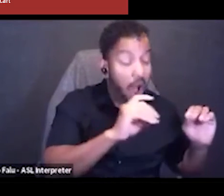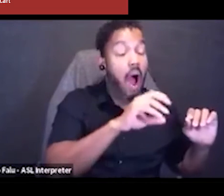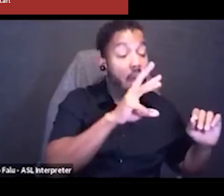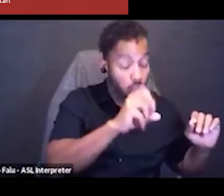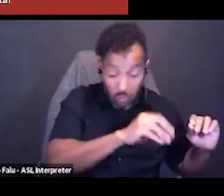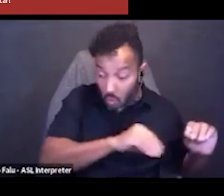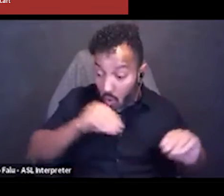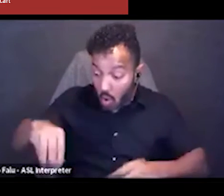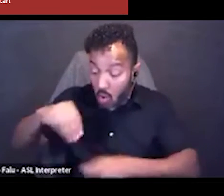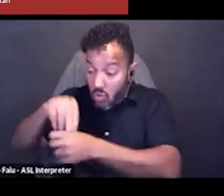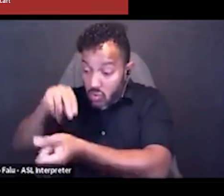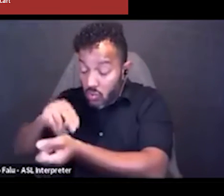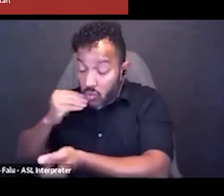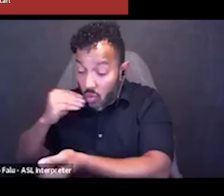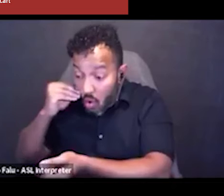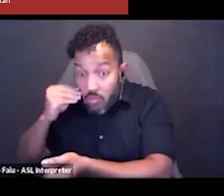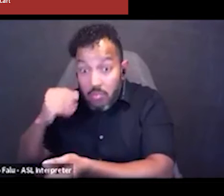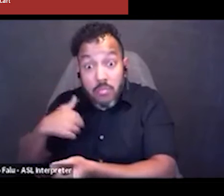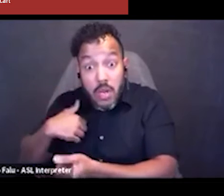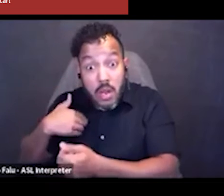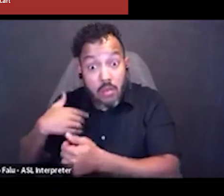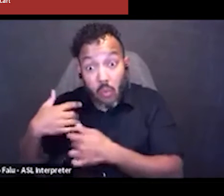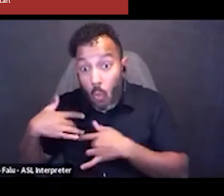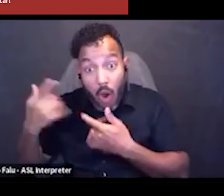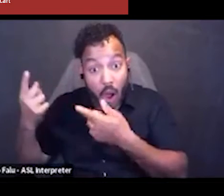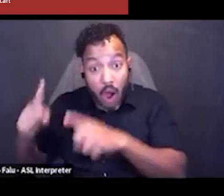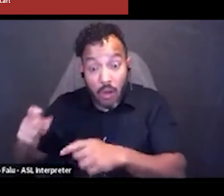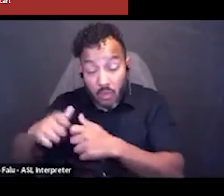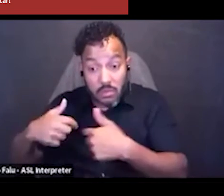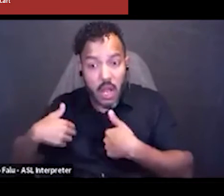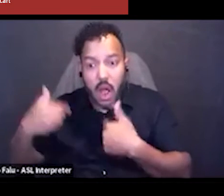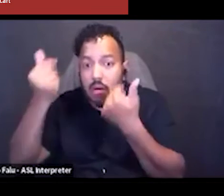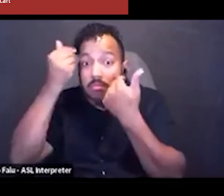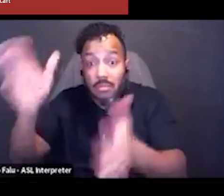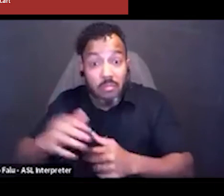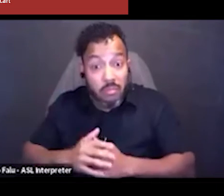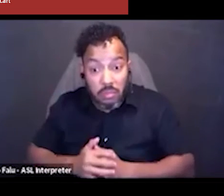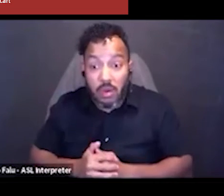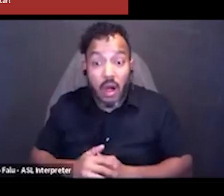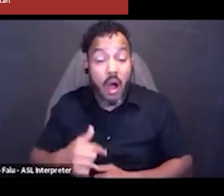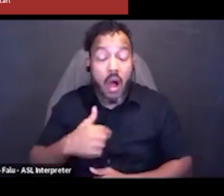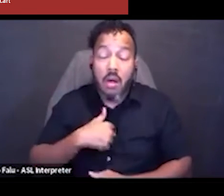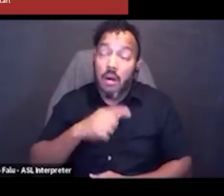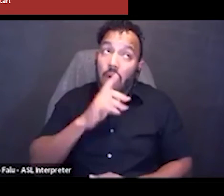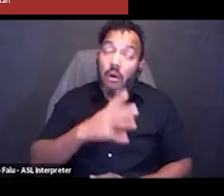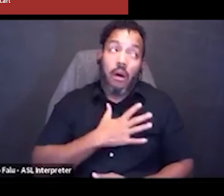And even having my mom as my home health aide first of all that is a good thing as well